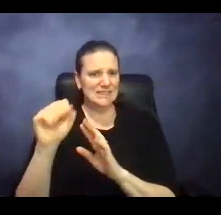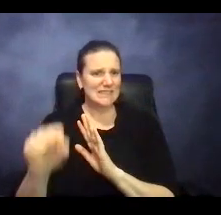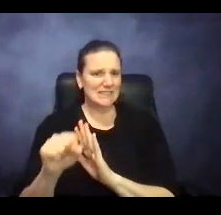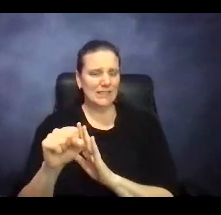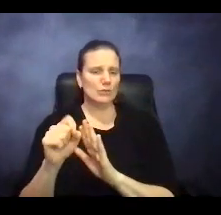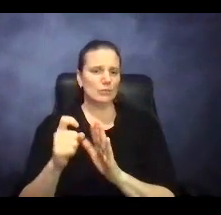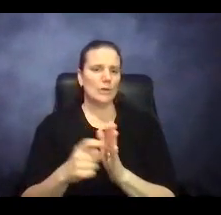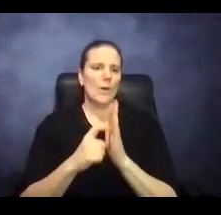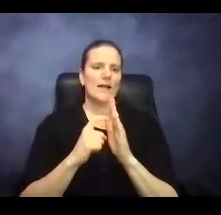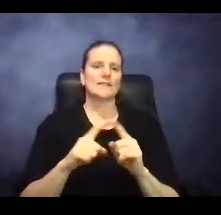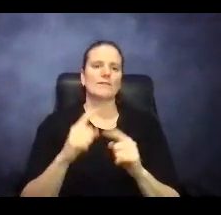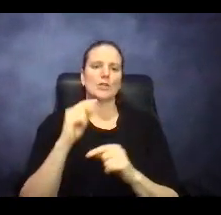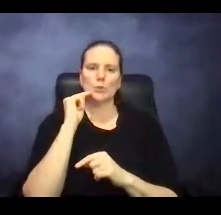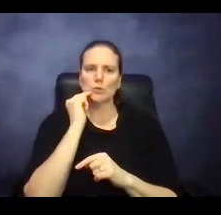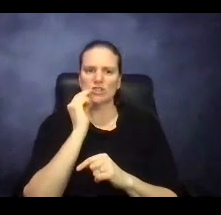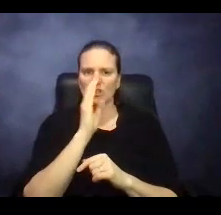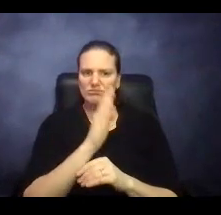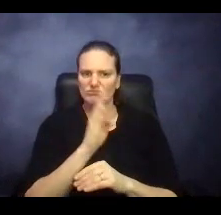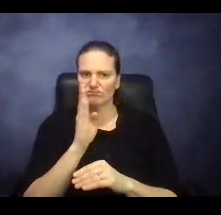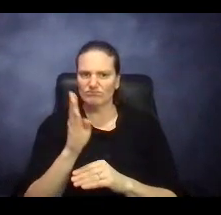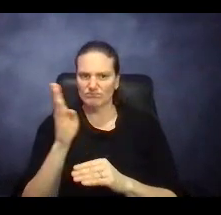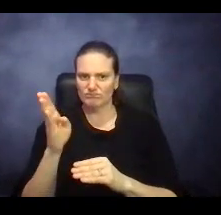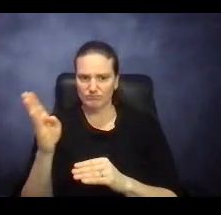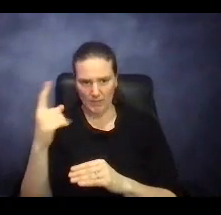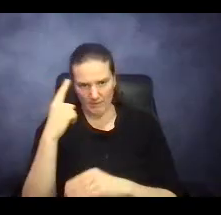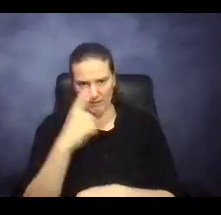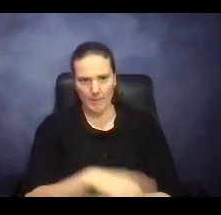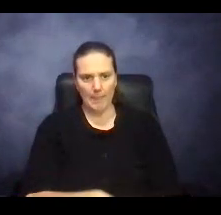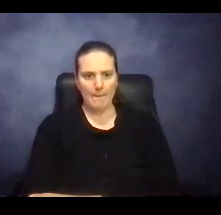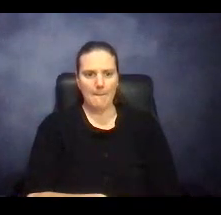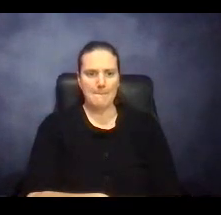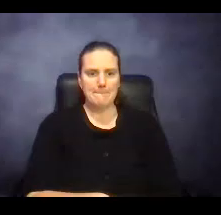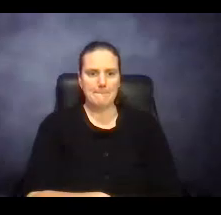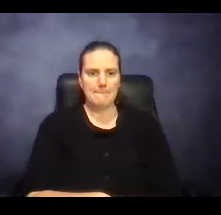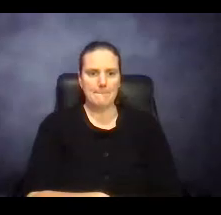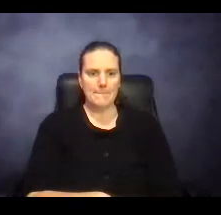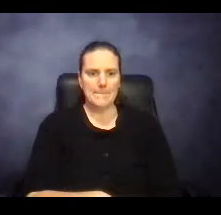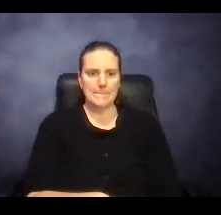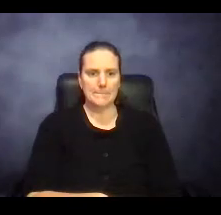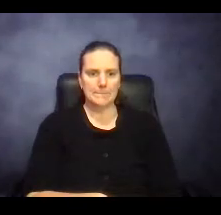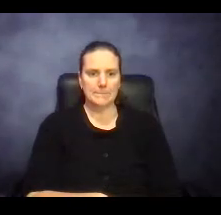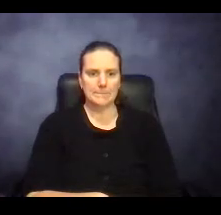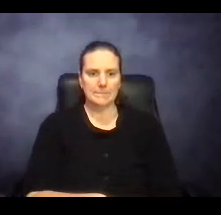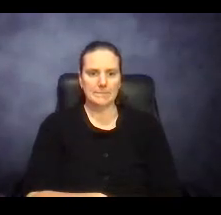nutrition, I think. Okay, so you, I can't, I can't see